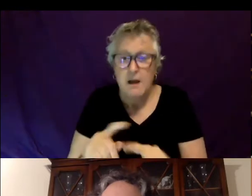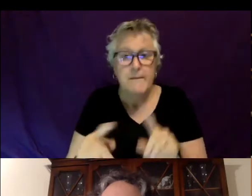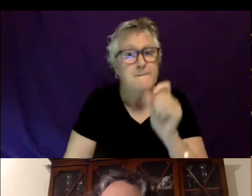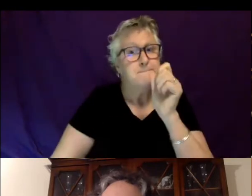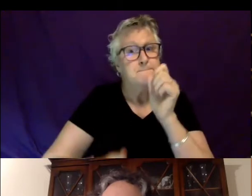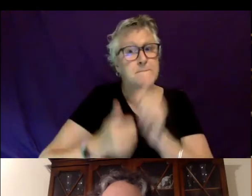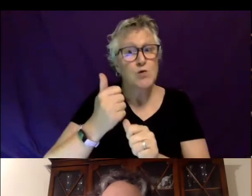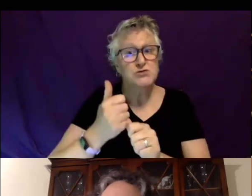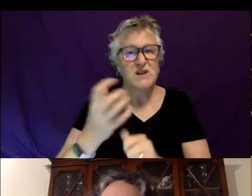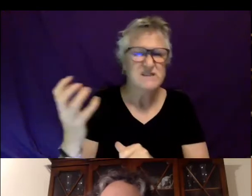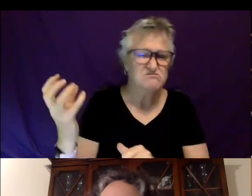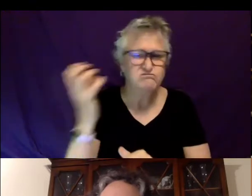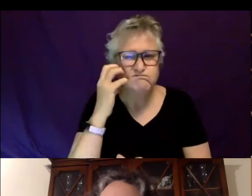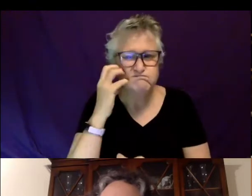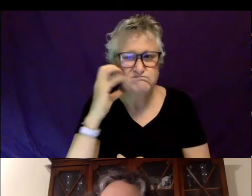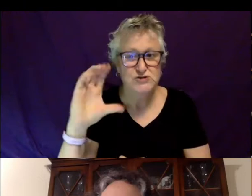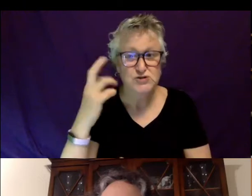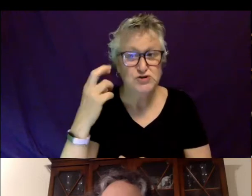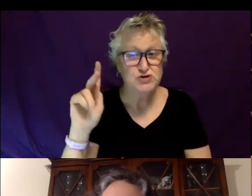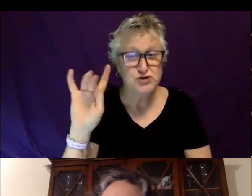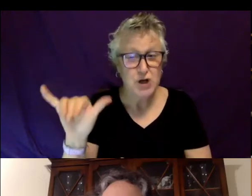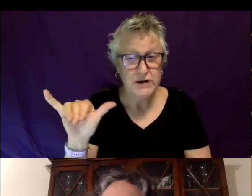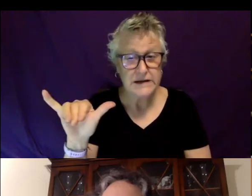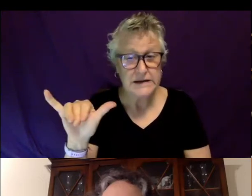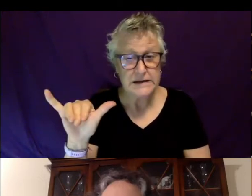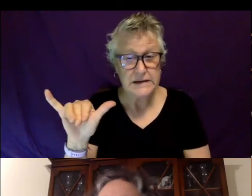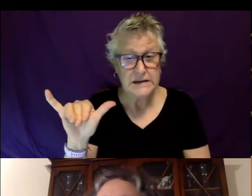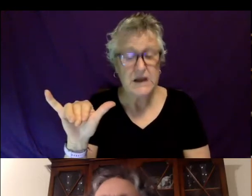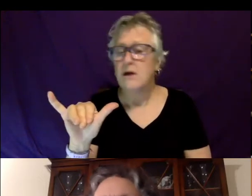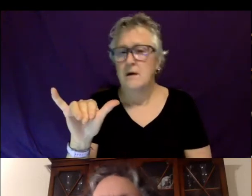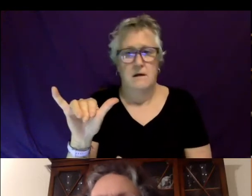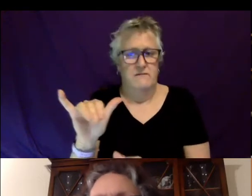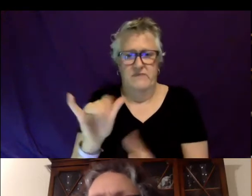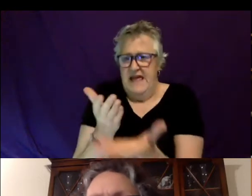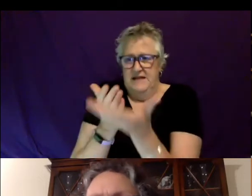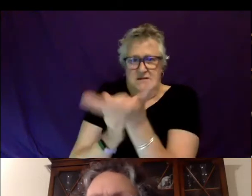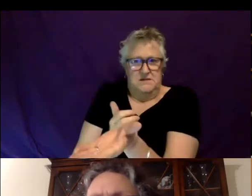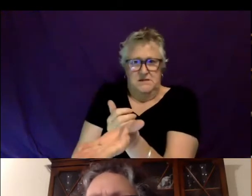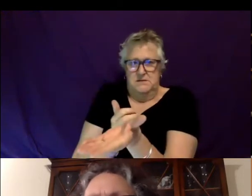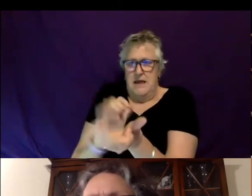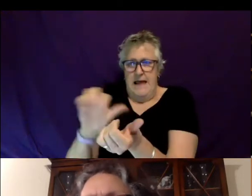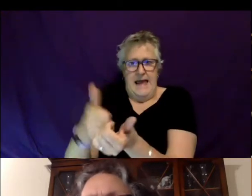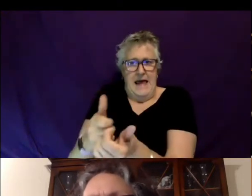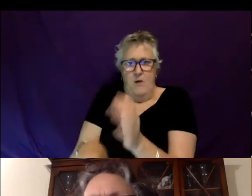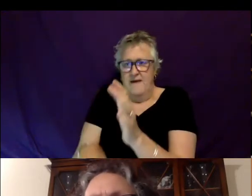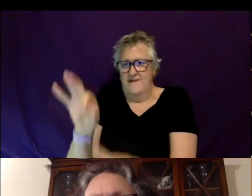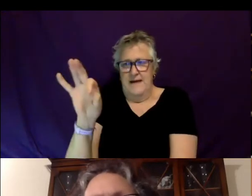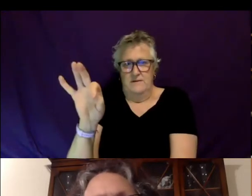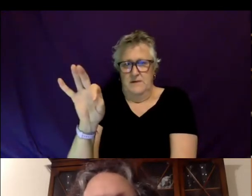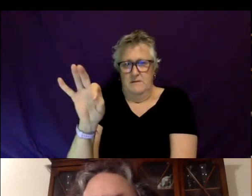uh, those pieces are pretty much the way I found them. And if I work, I think of it as recycled art.